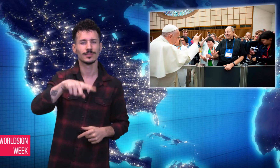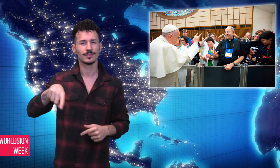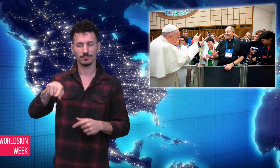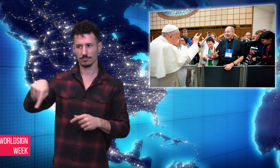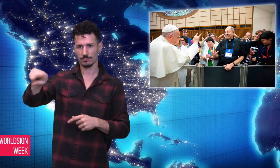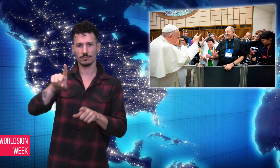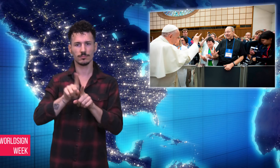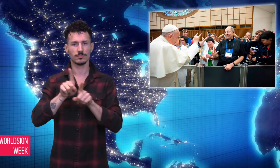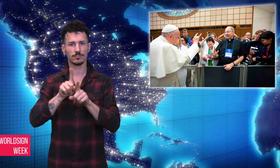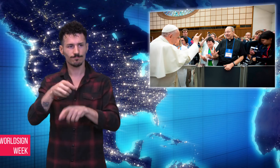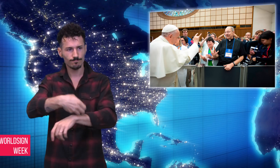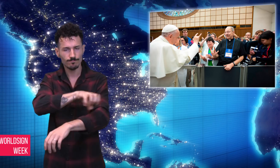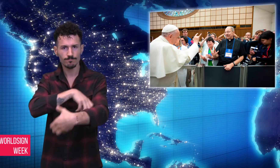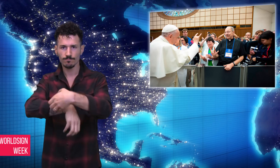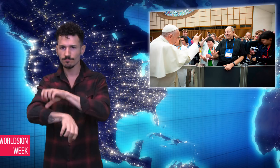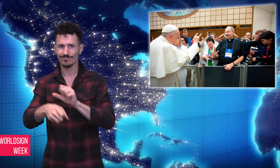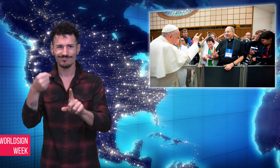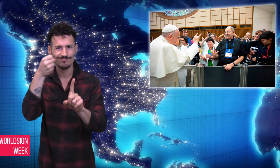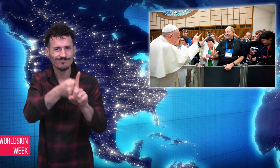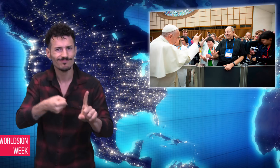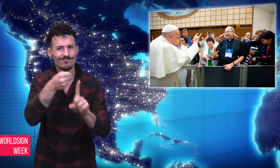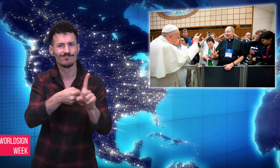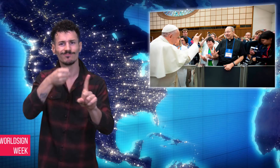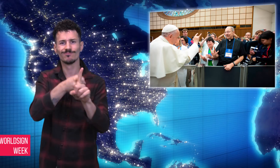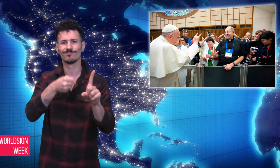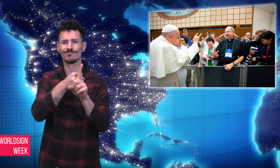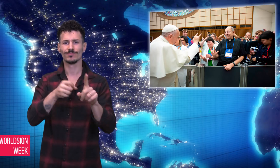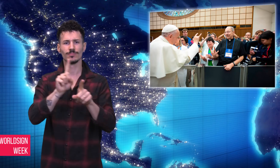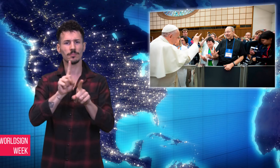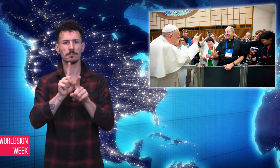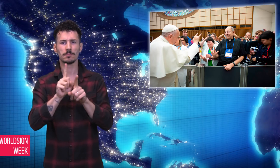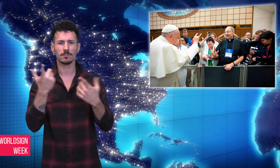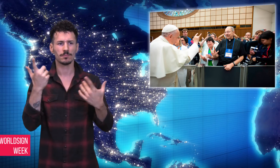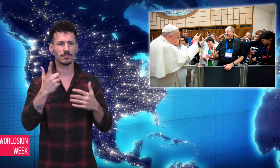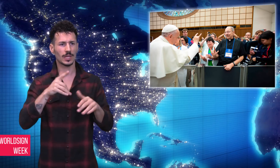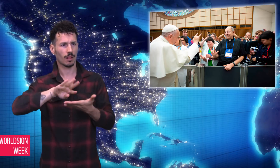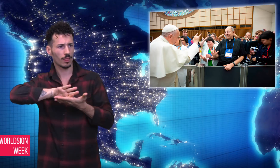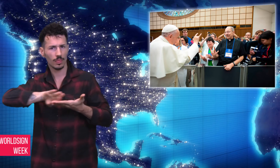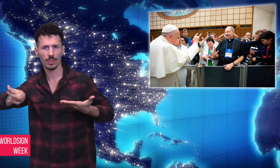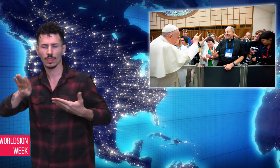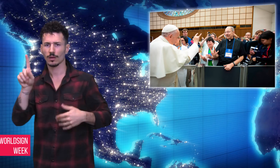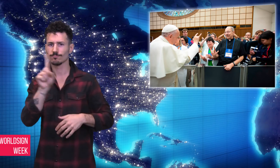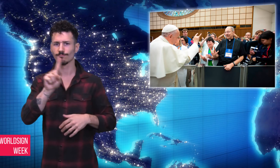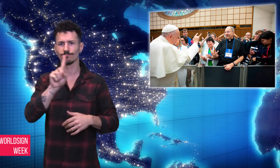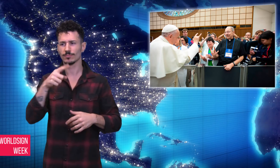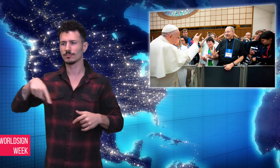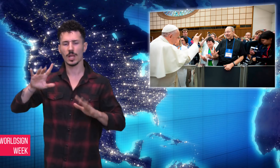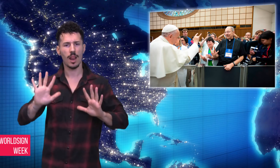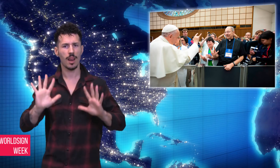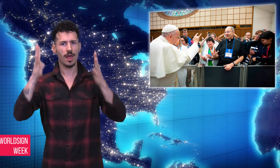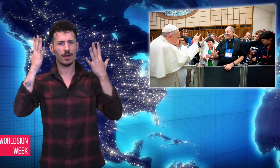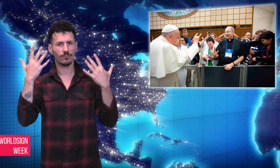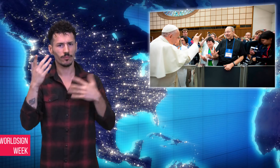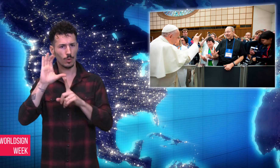committed to “fighting exclusion and the culture of waste to